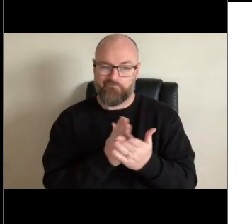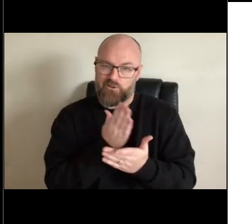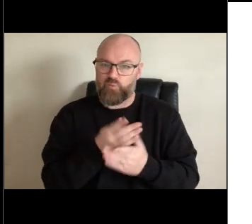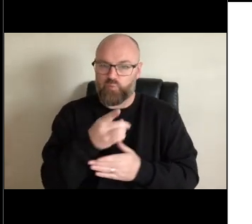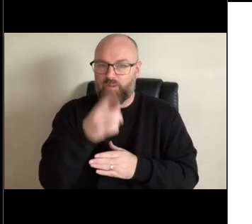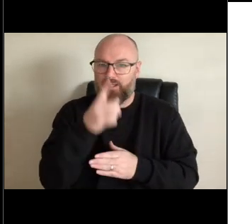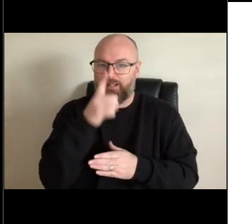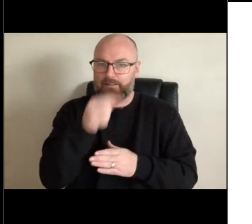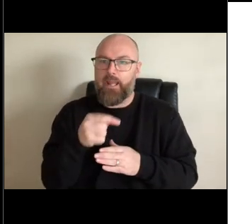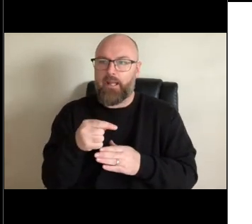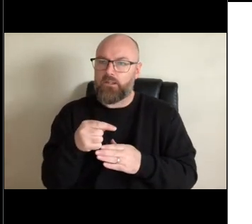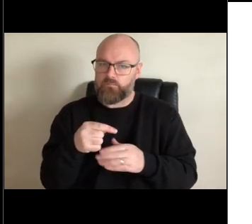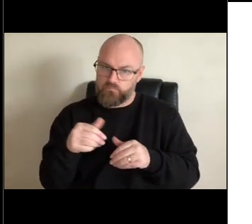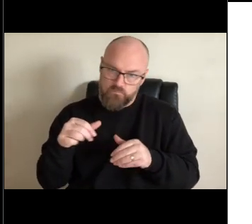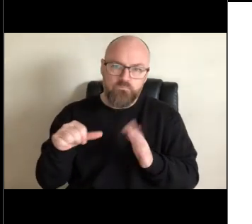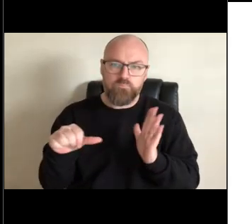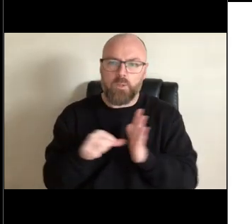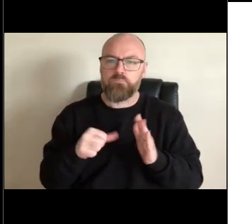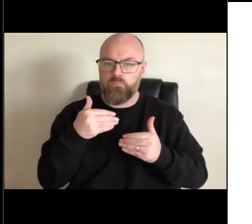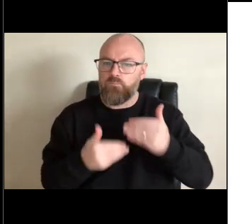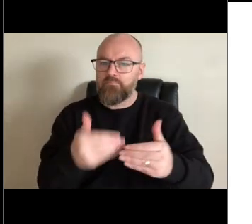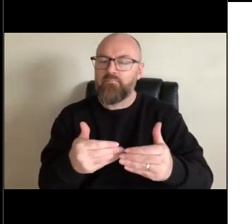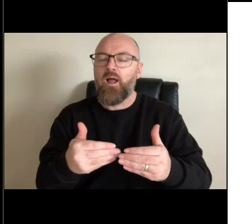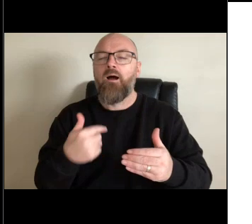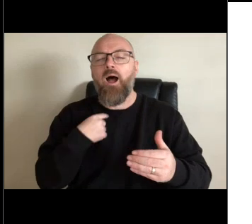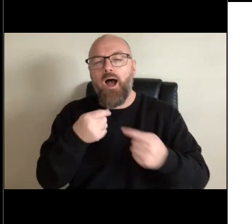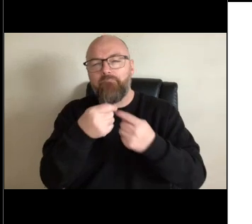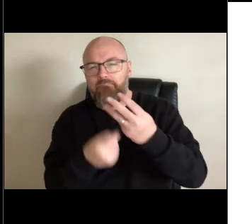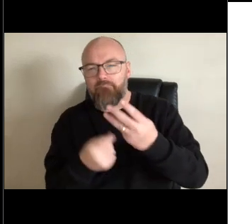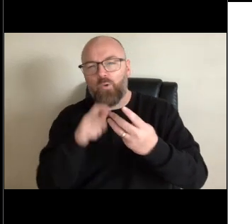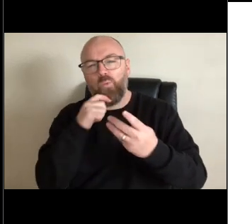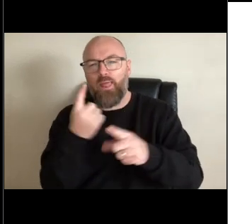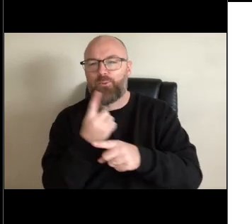and then there's some more things that I'll talk about towards the end around what's next